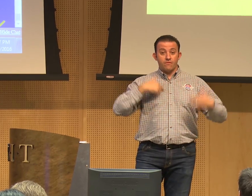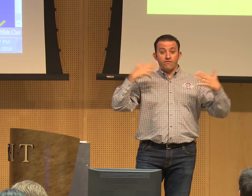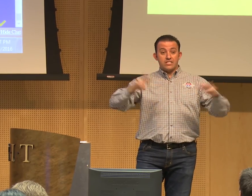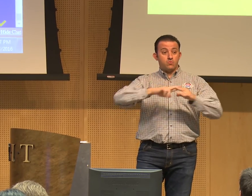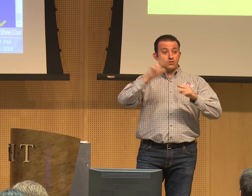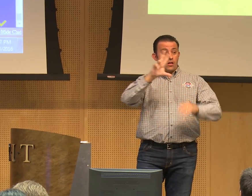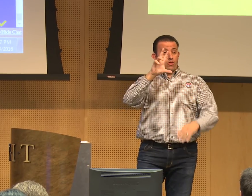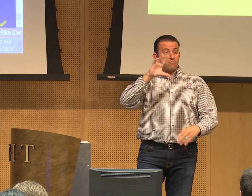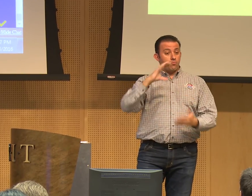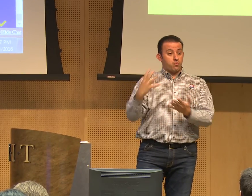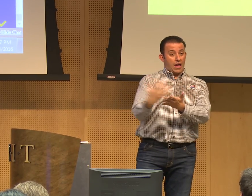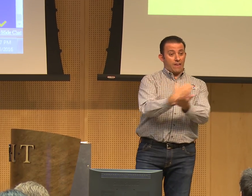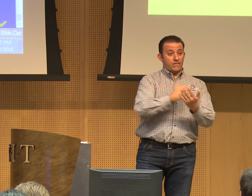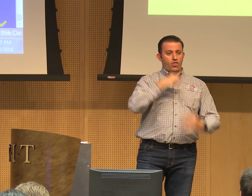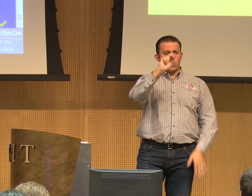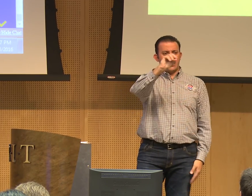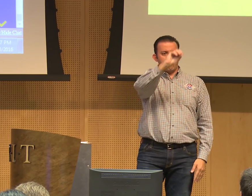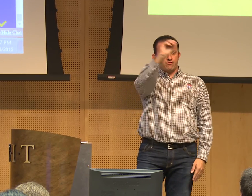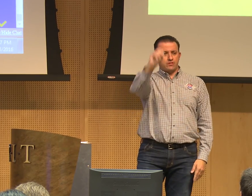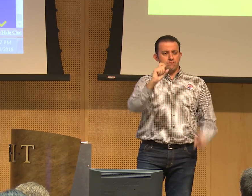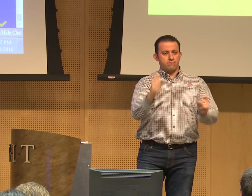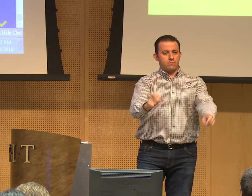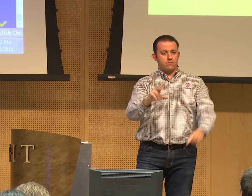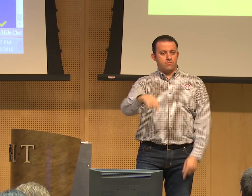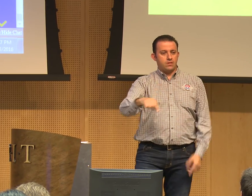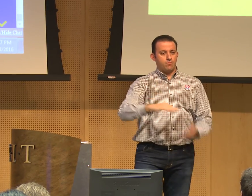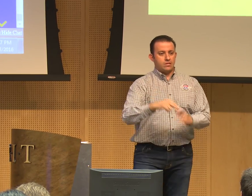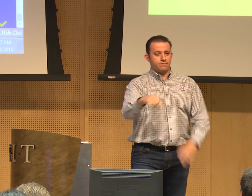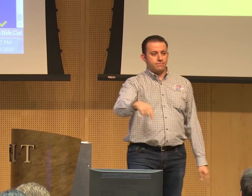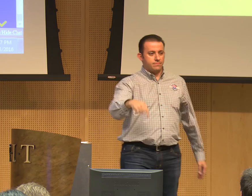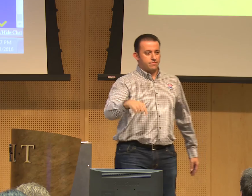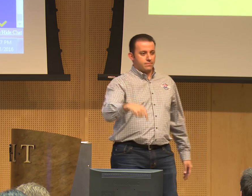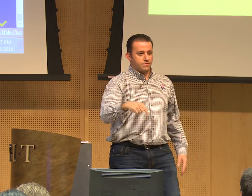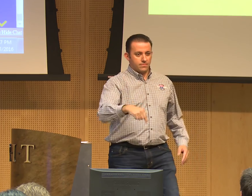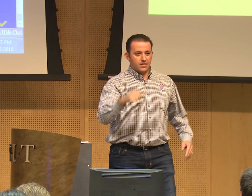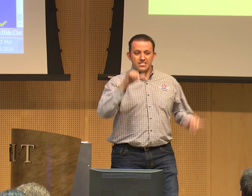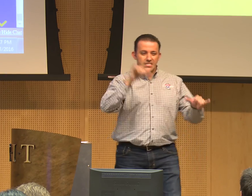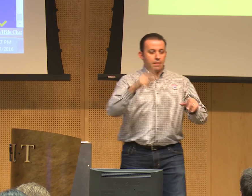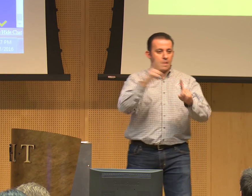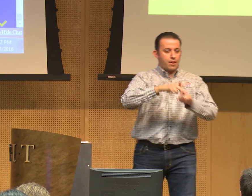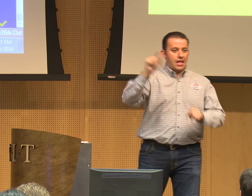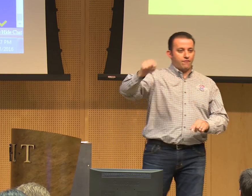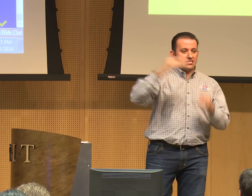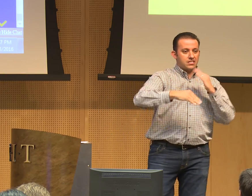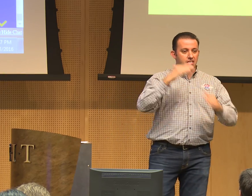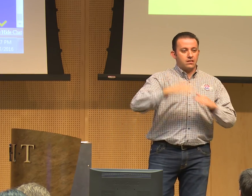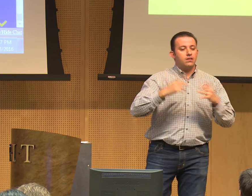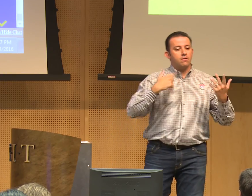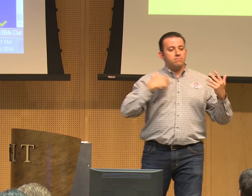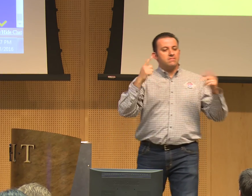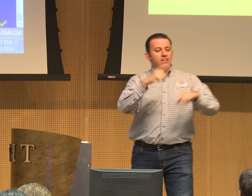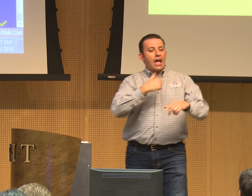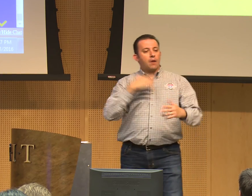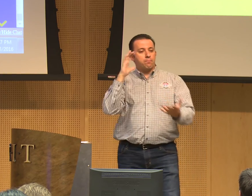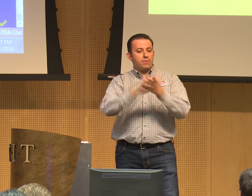So when I leave here and I'm thinking about the revenue being 30,000-- that's my goal to give back to this community-- so I apply that. So when you come here,